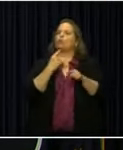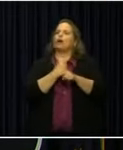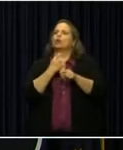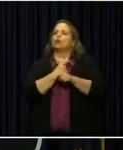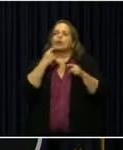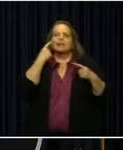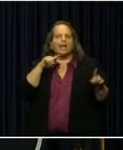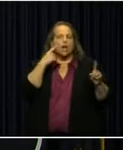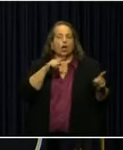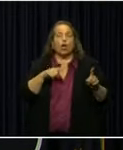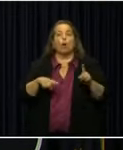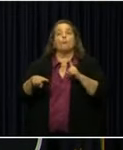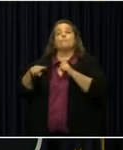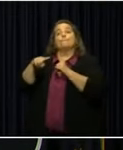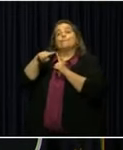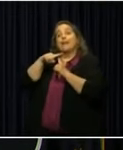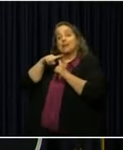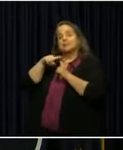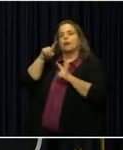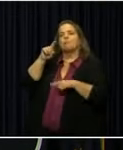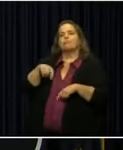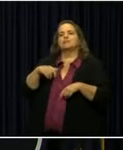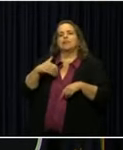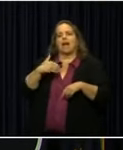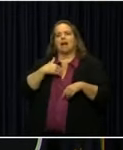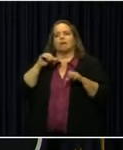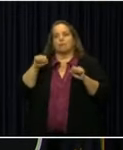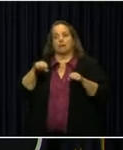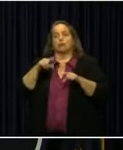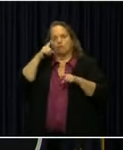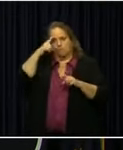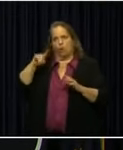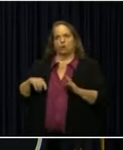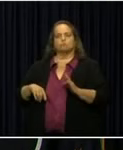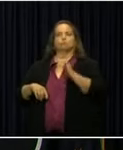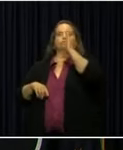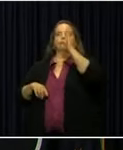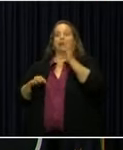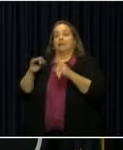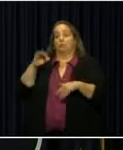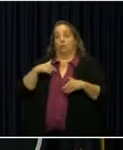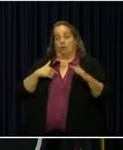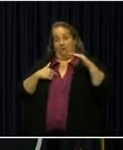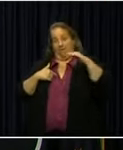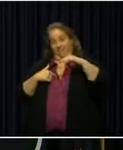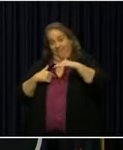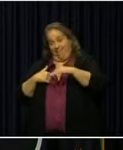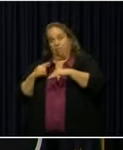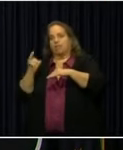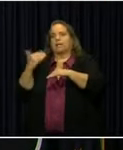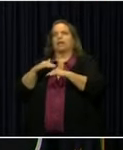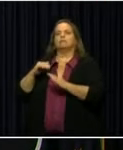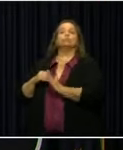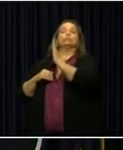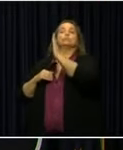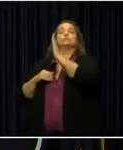WILL SHOW IN ON THE NEXT SLIDE -- ACTUALLY REQUIRES US TO BE ABLE TO TEST AT A SCALE THAT